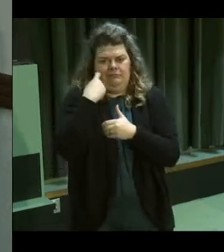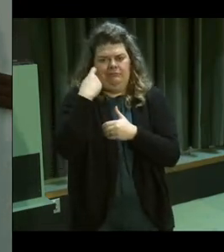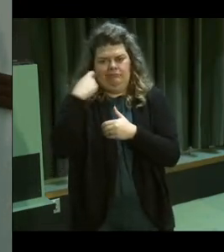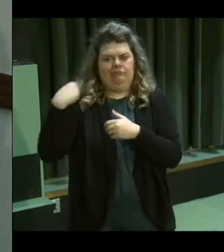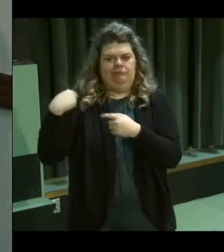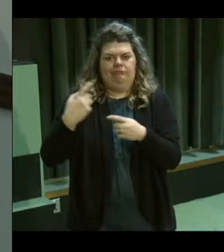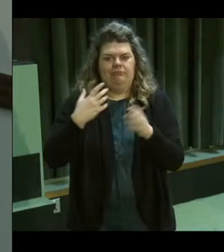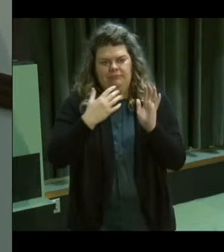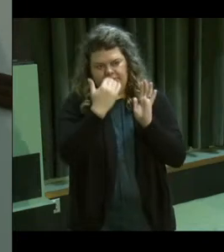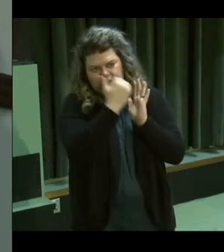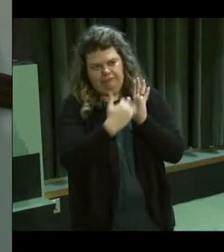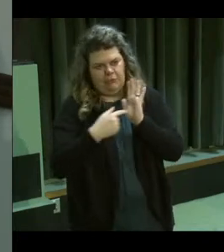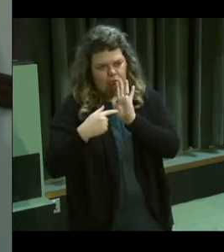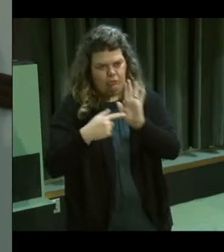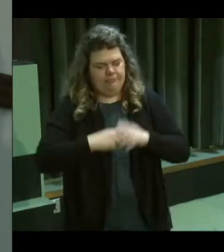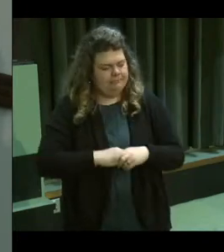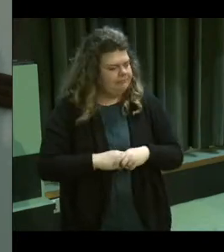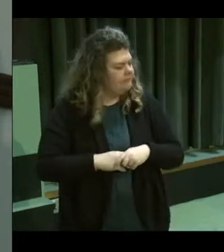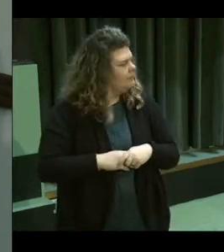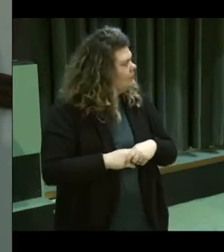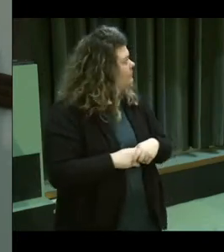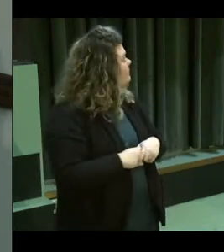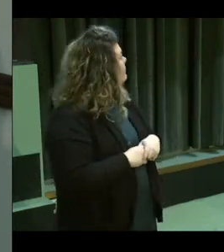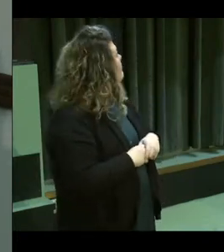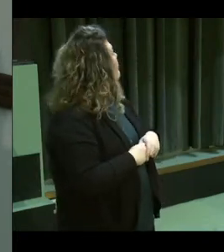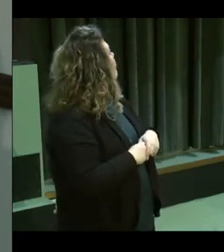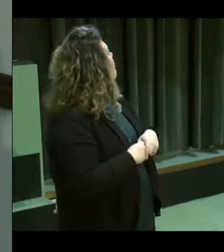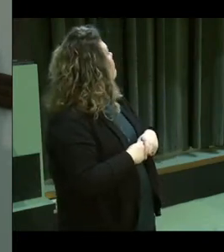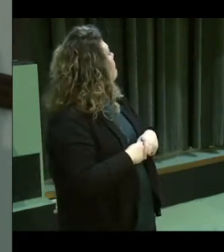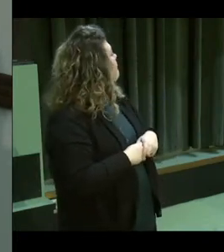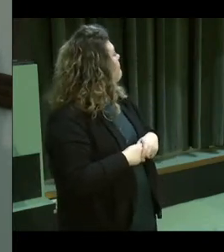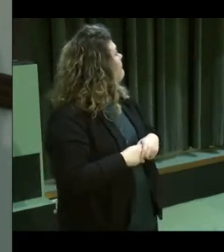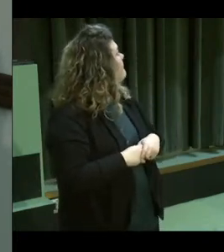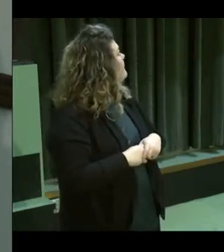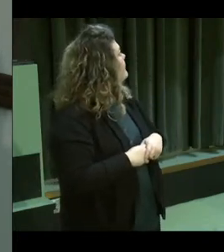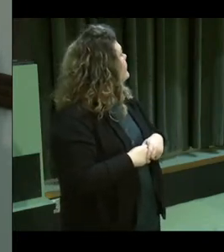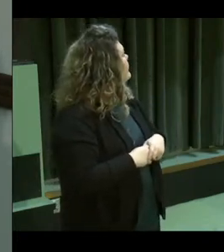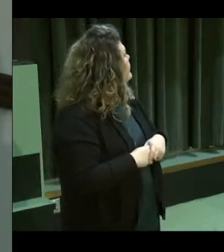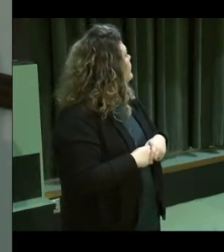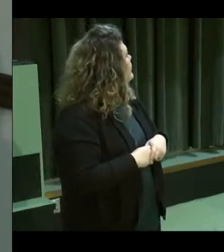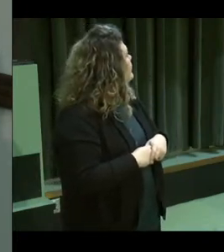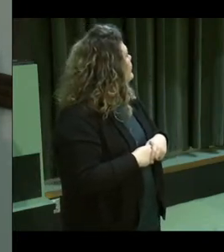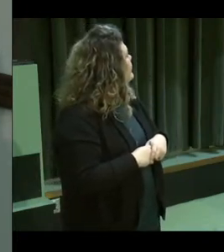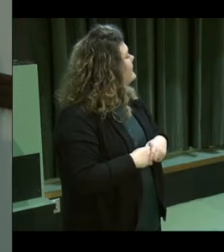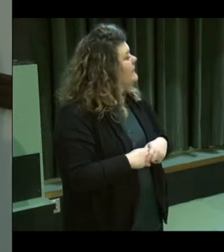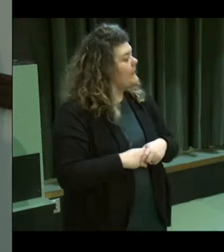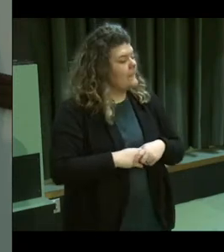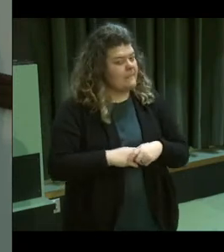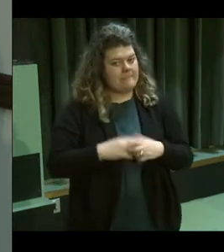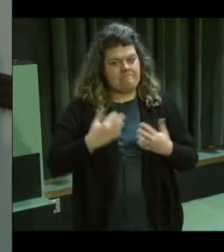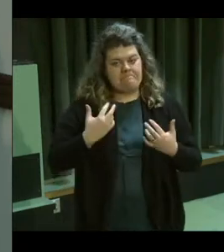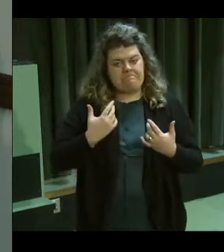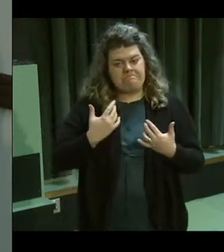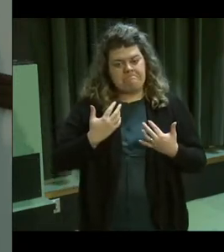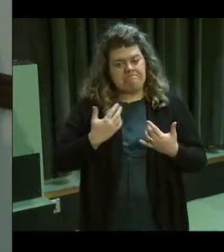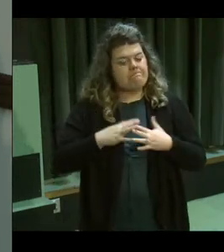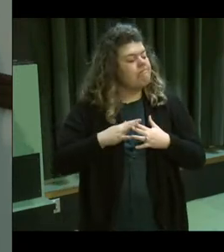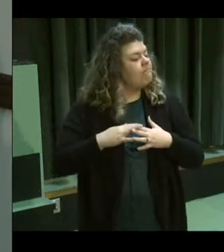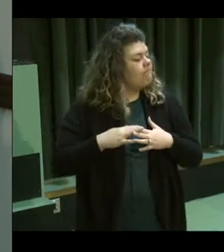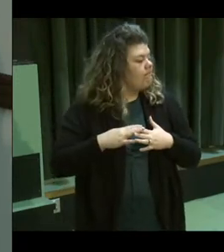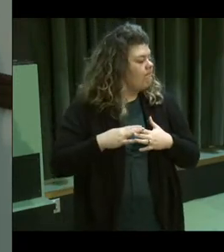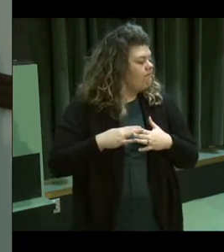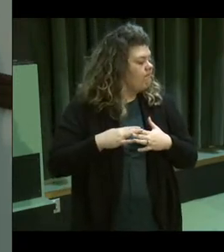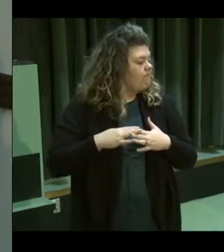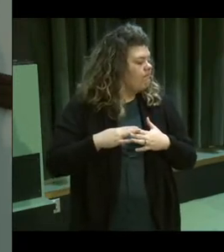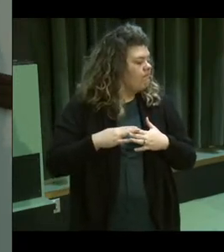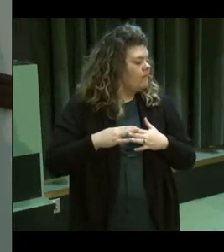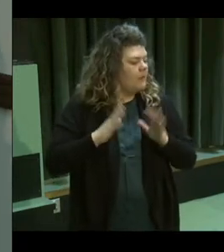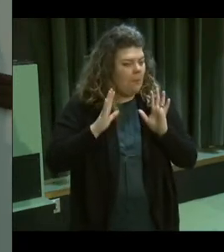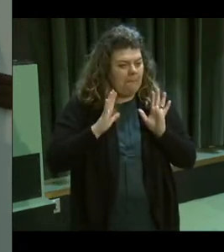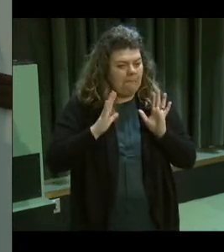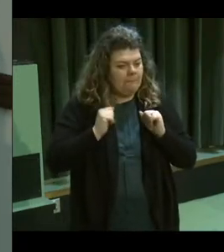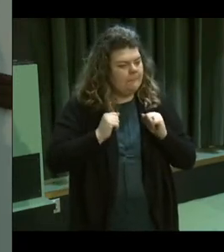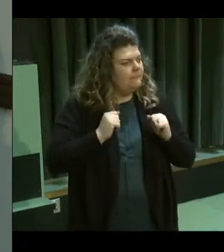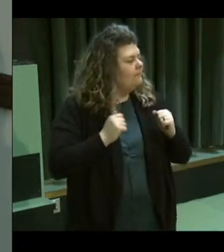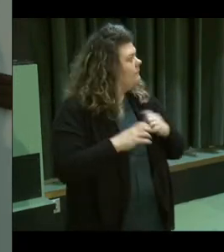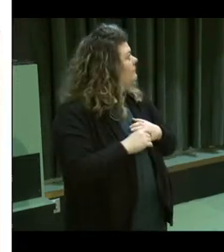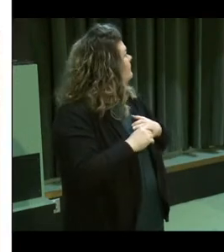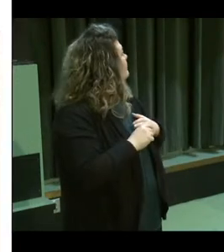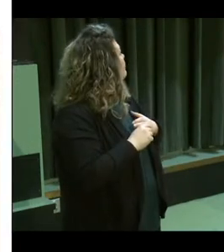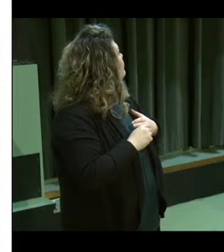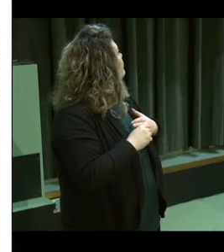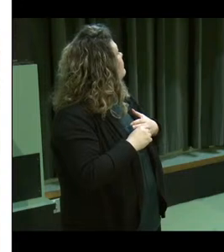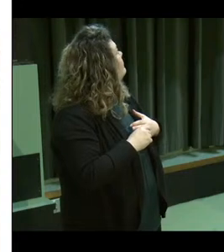I've been involved with,